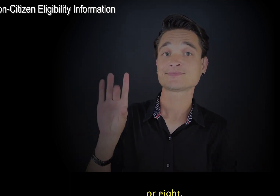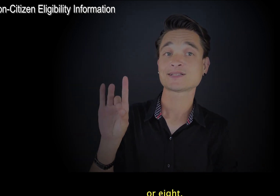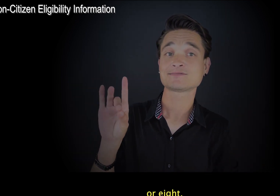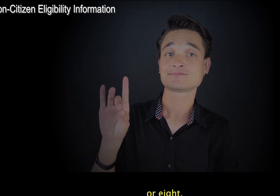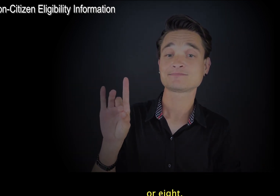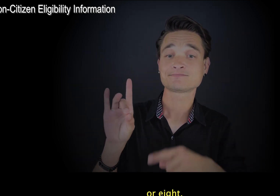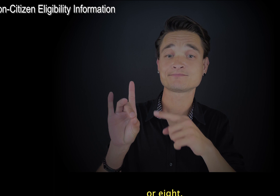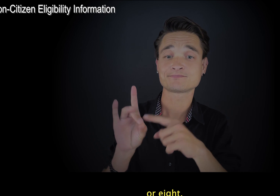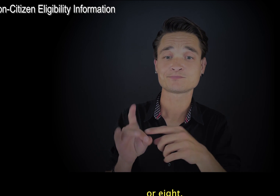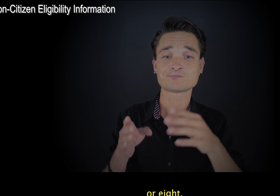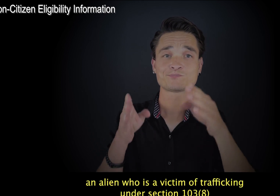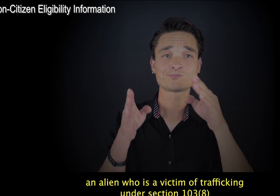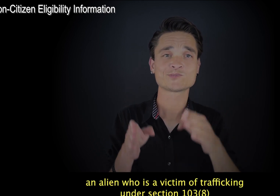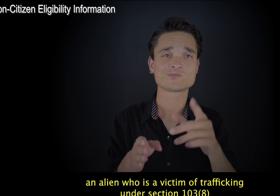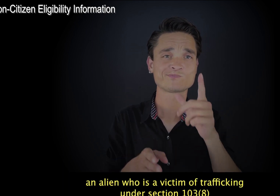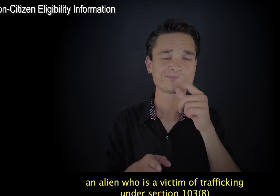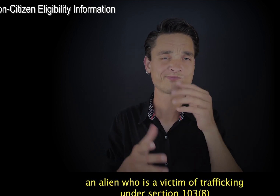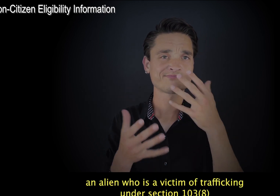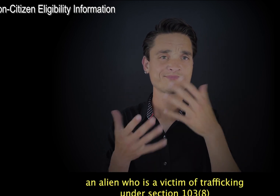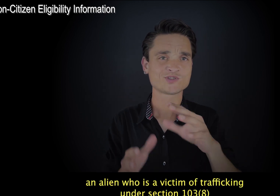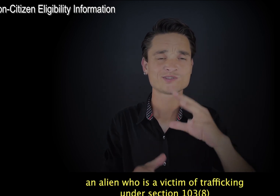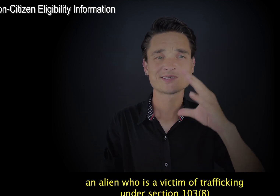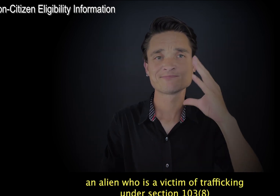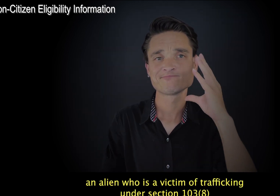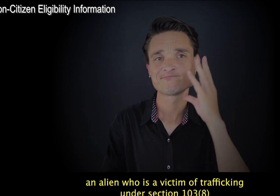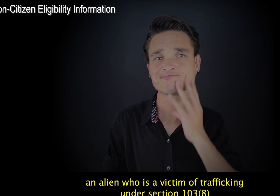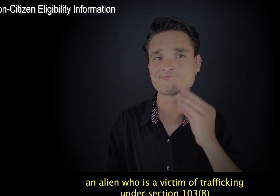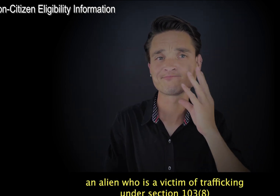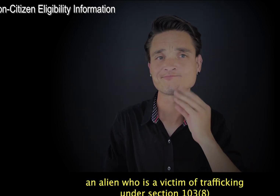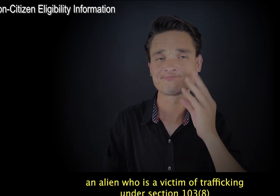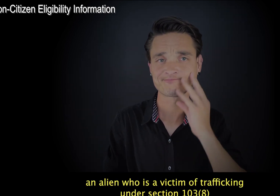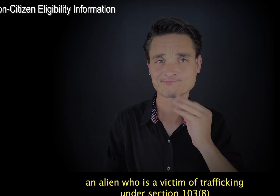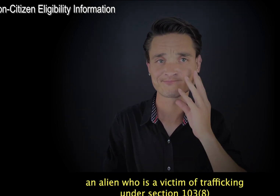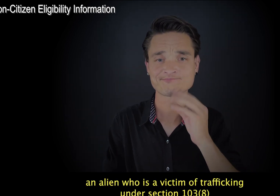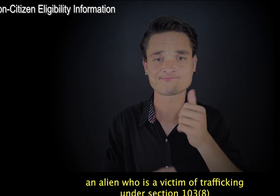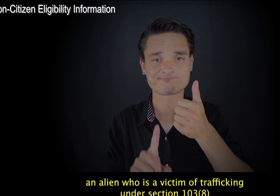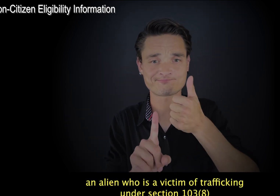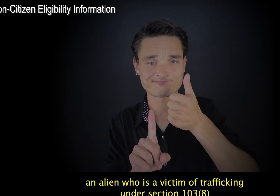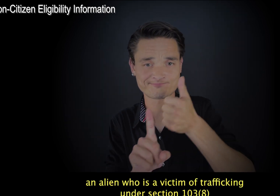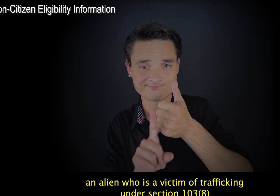or eight, an alien who is a victim of trafficking under section 103(8)